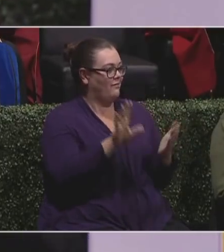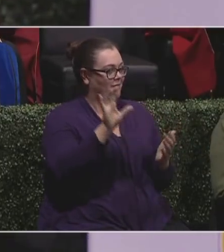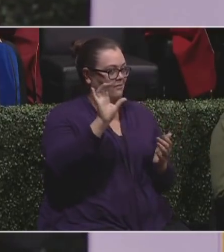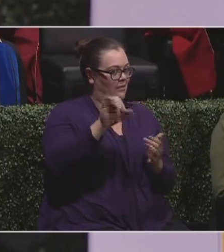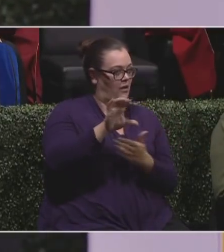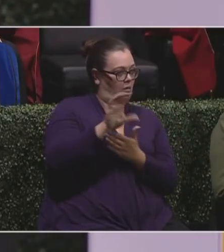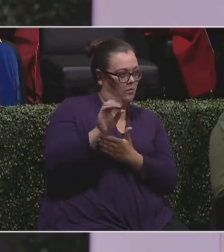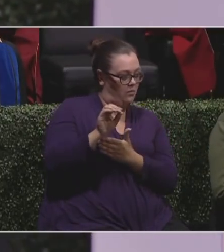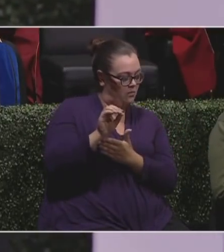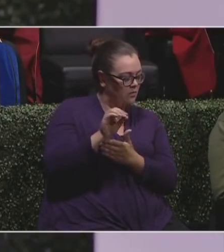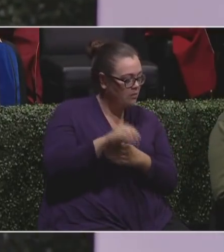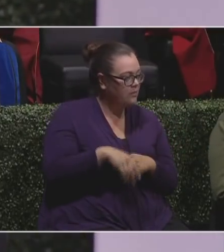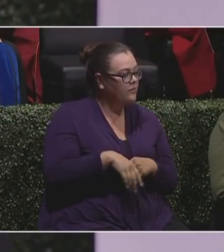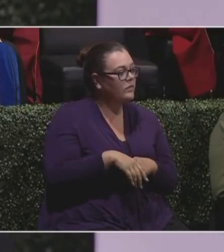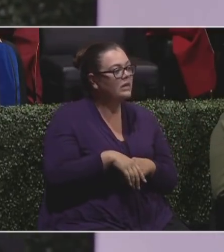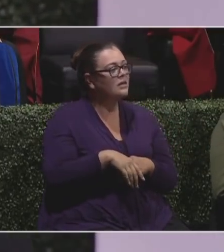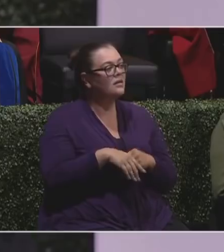RELIABLE, THEY MAY NOT WANT TO SUPPORT THE CAUSE.